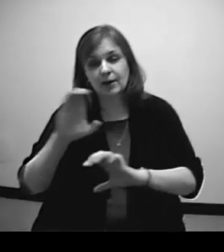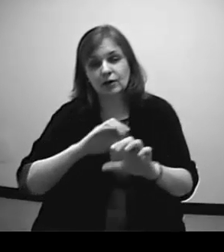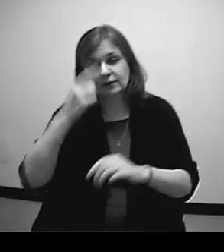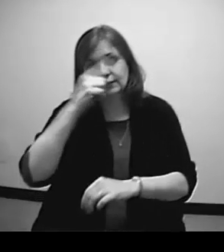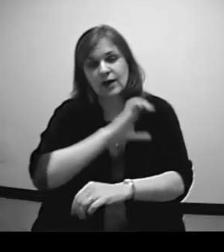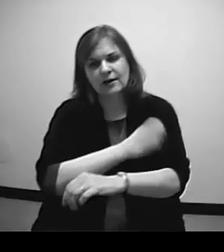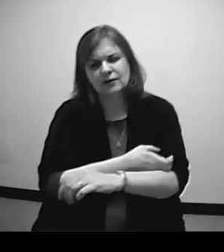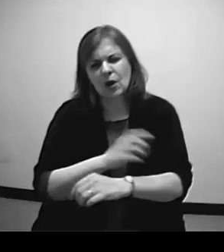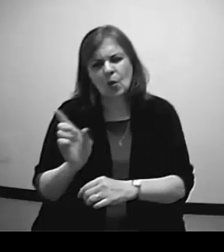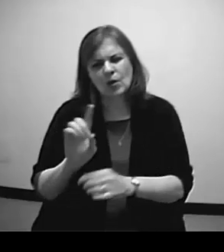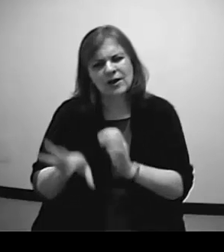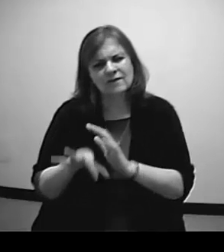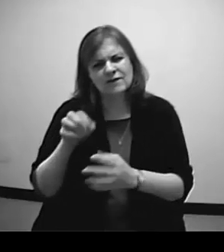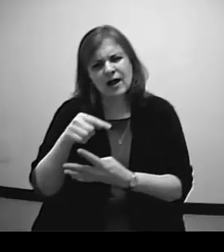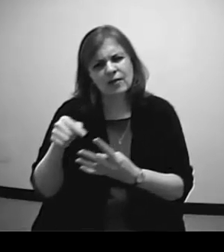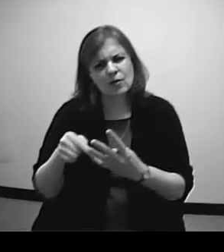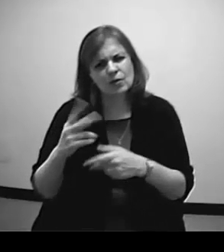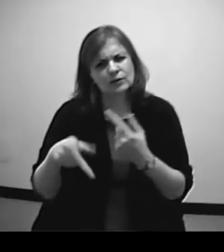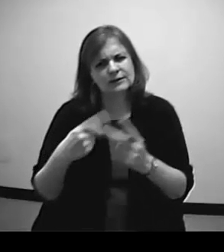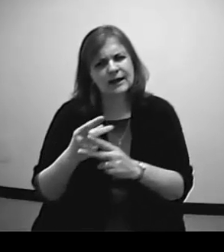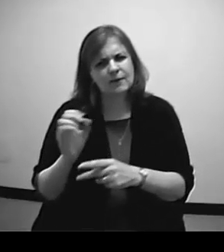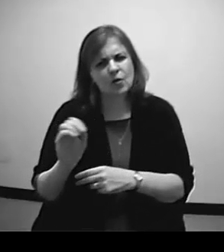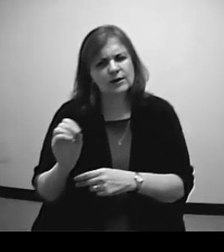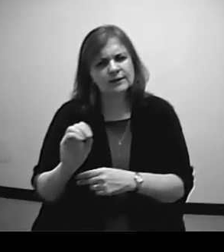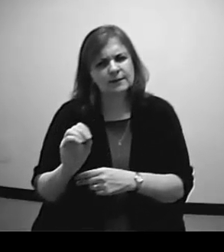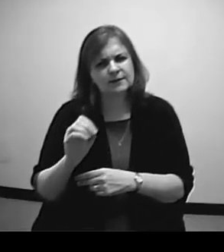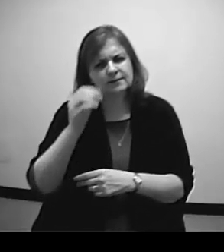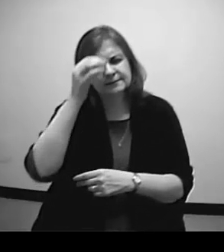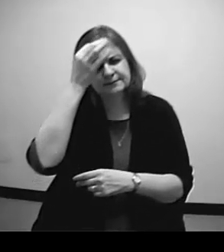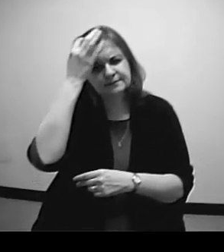where might you find organisms like this??